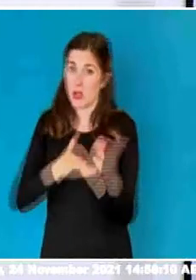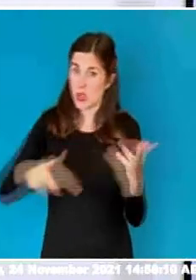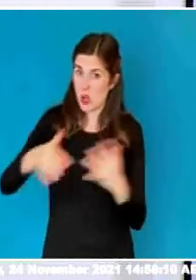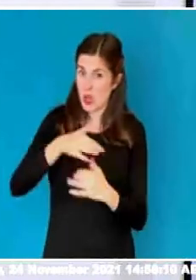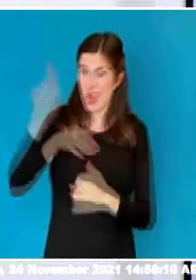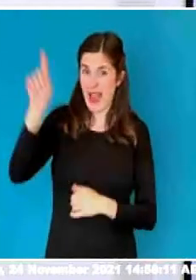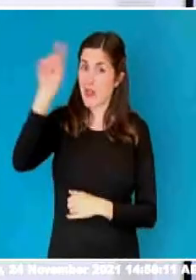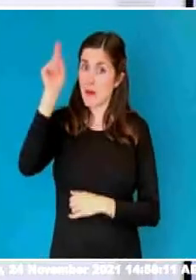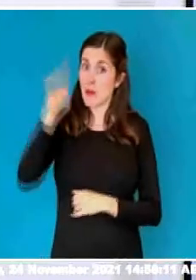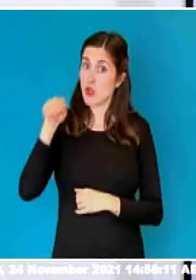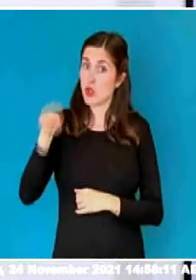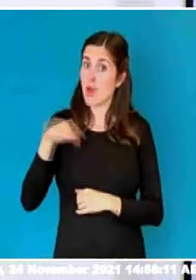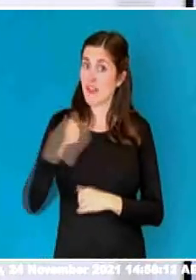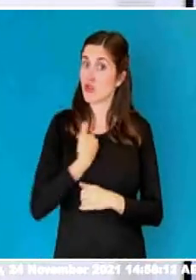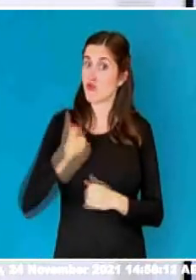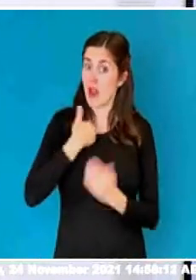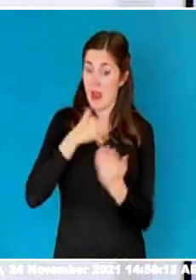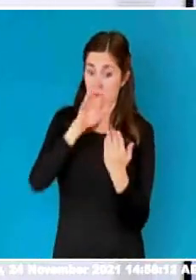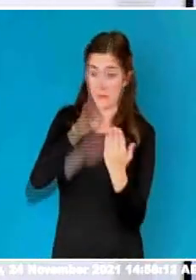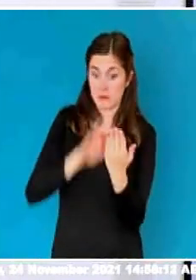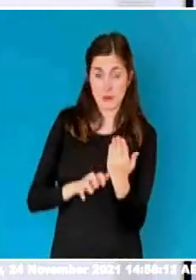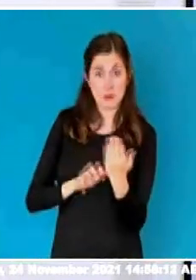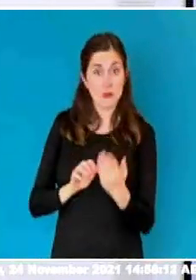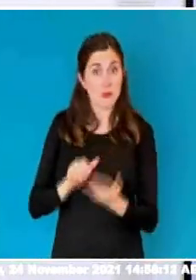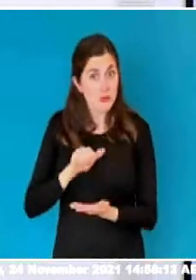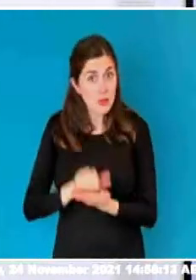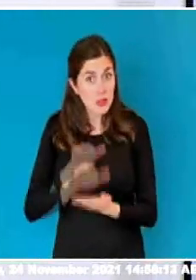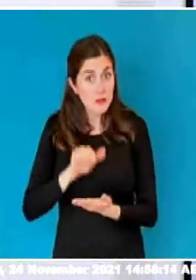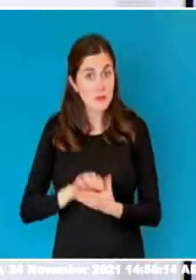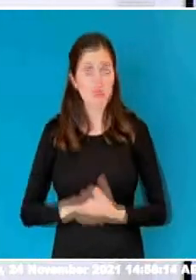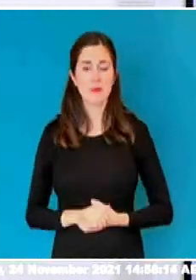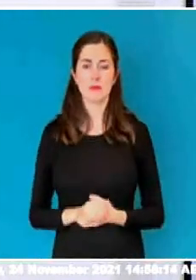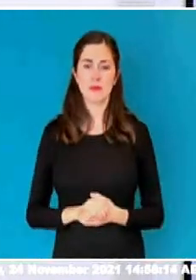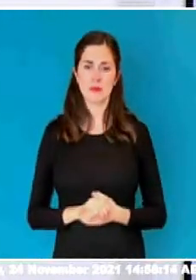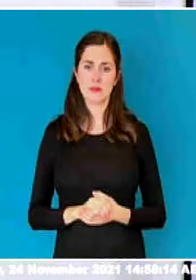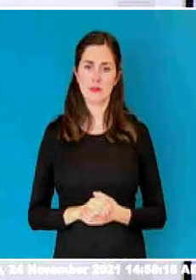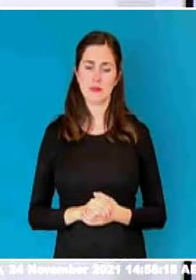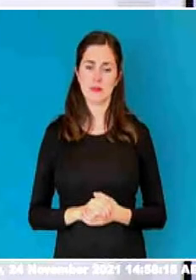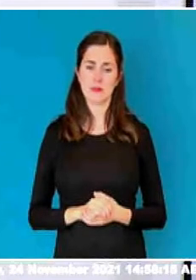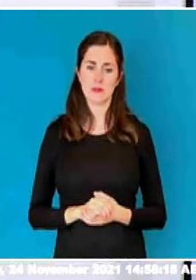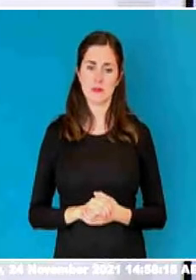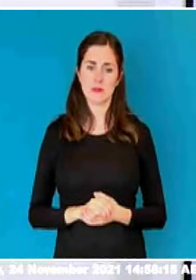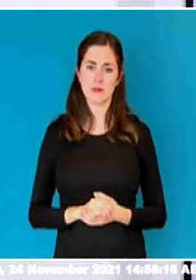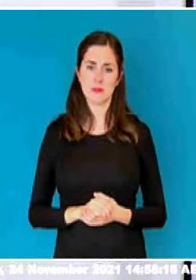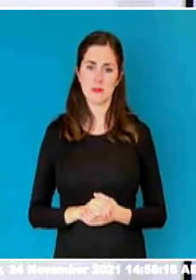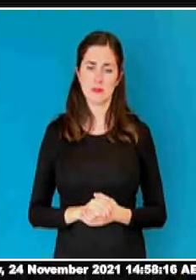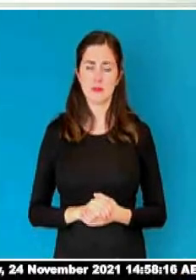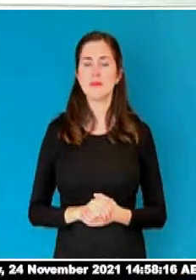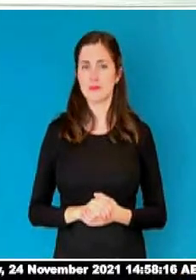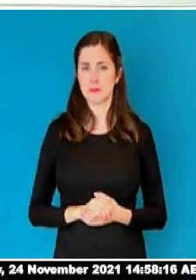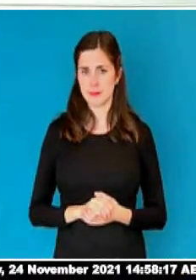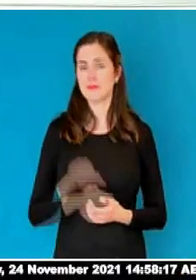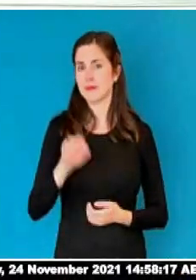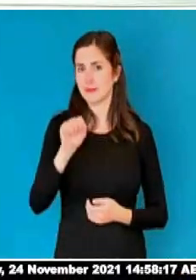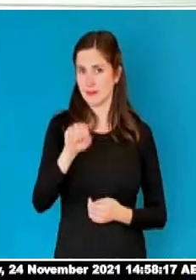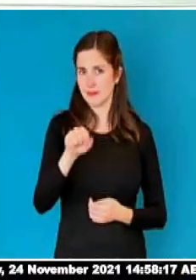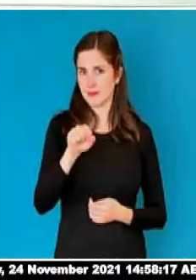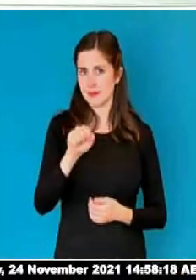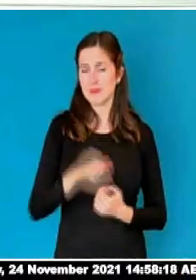We are very nearly at the point of taking the model code of